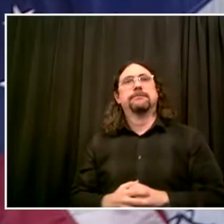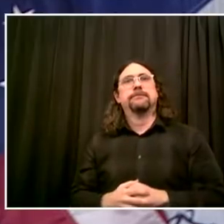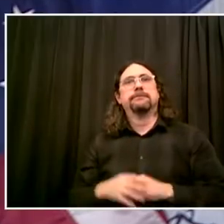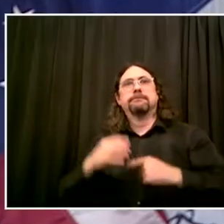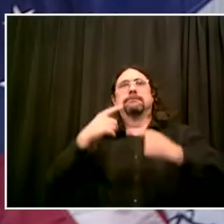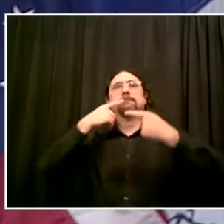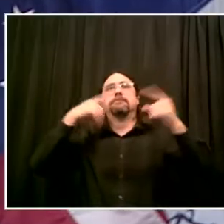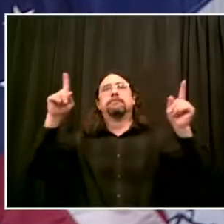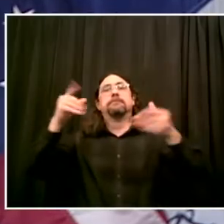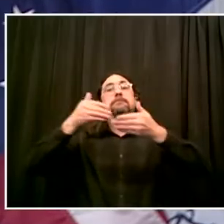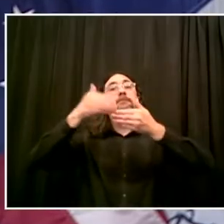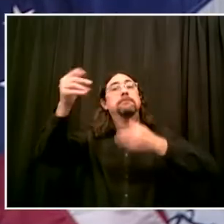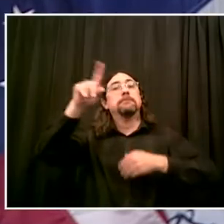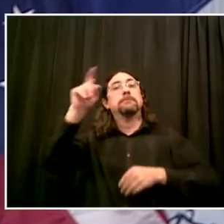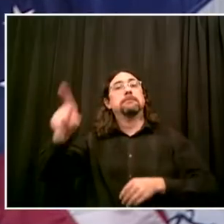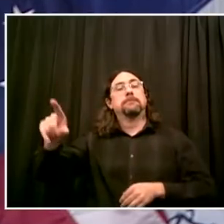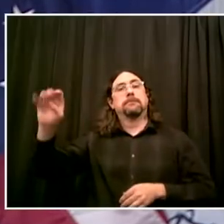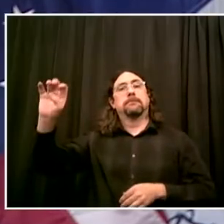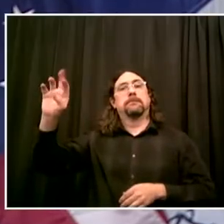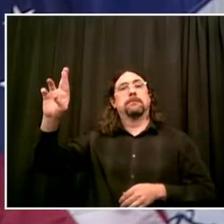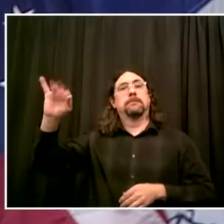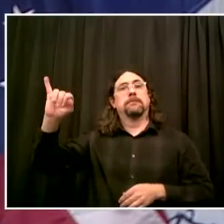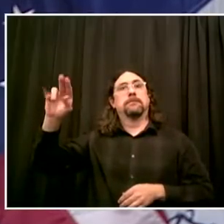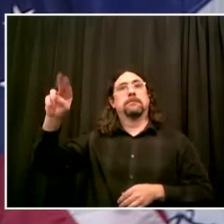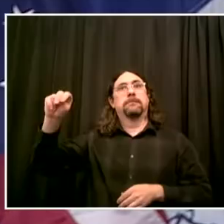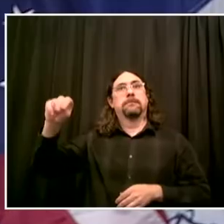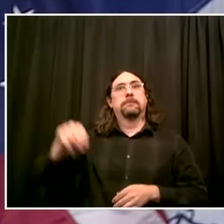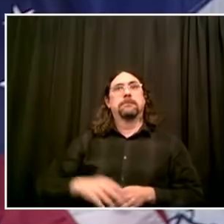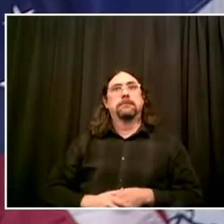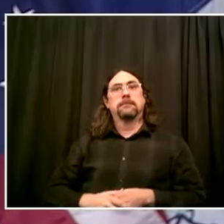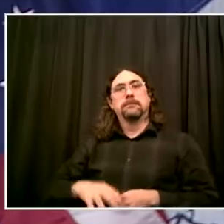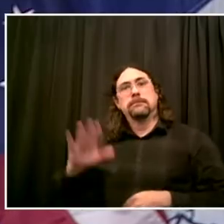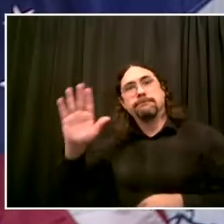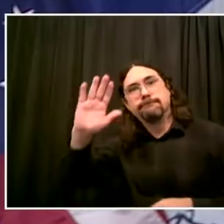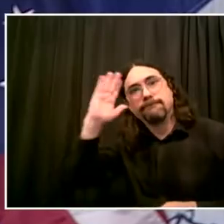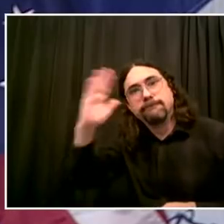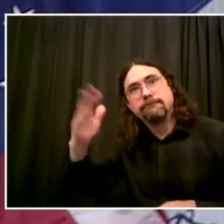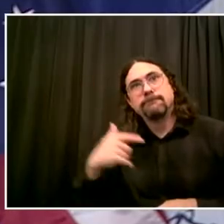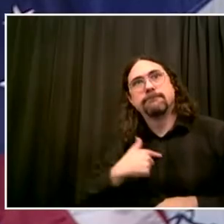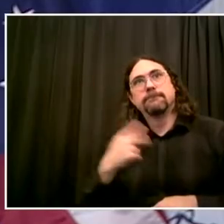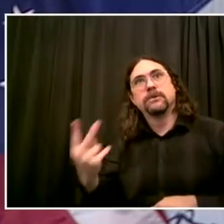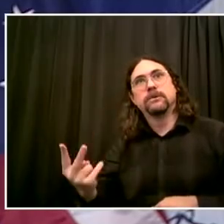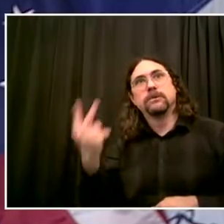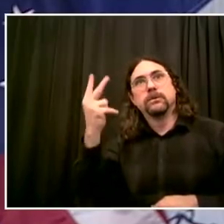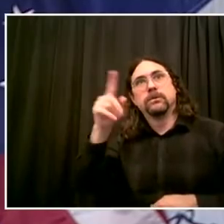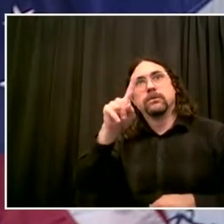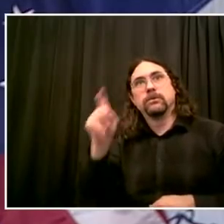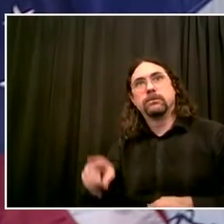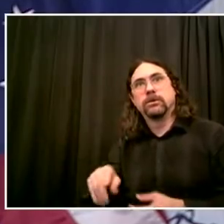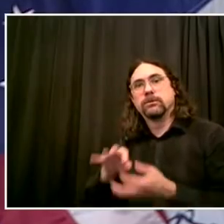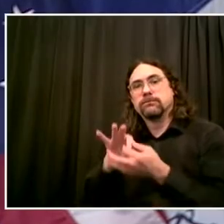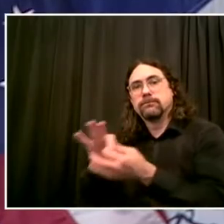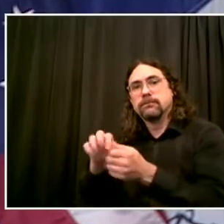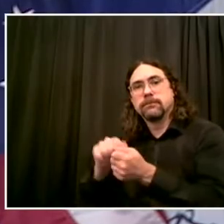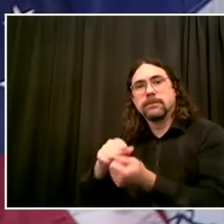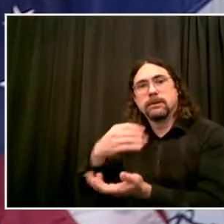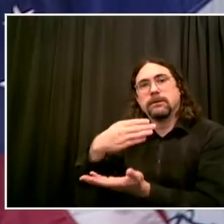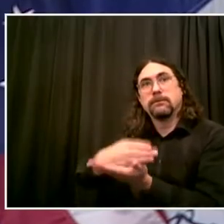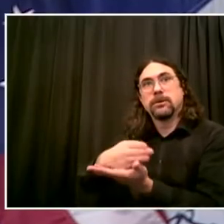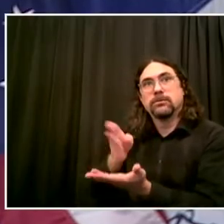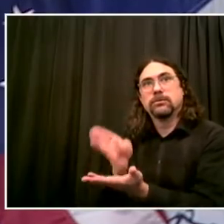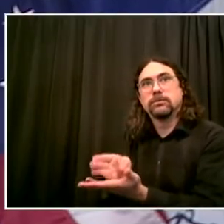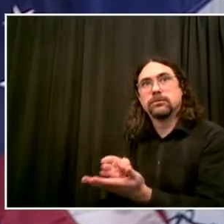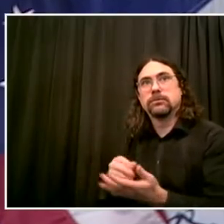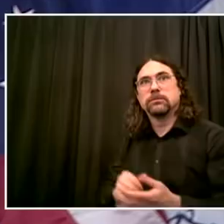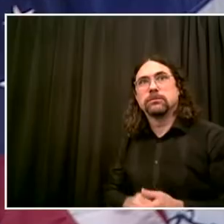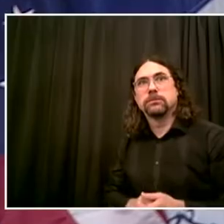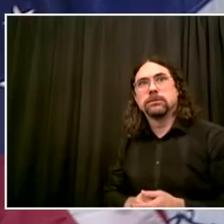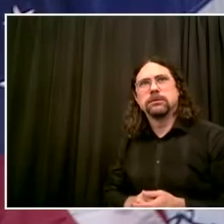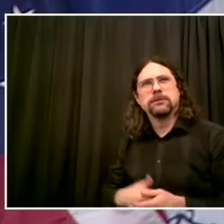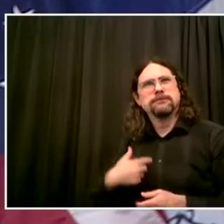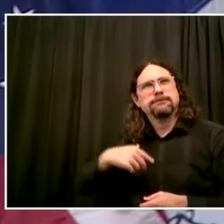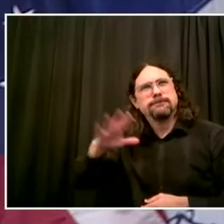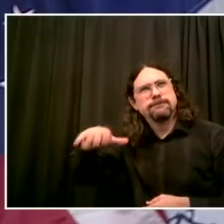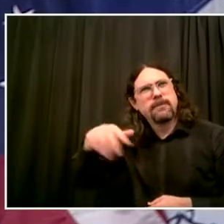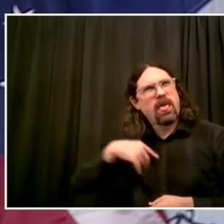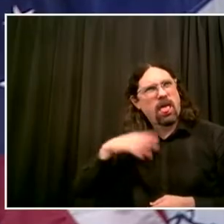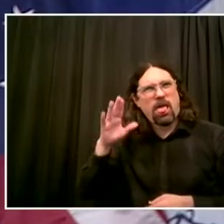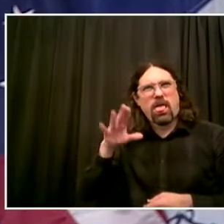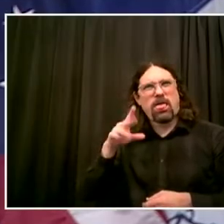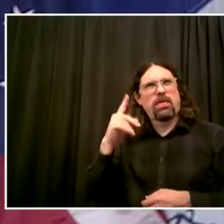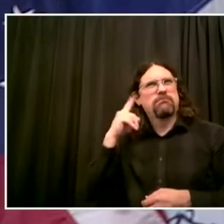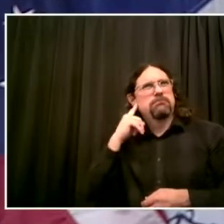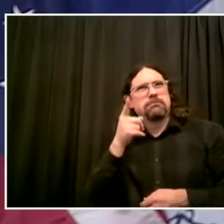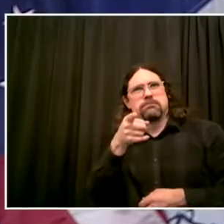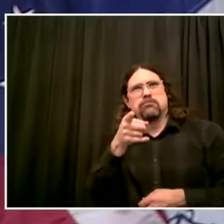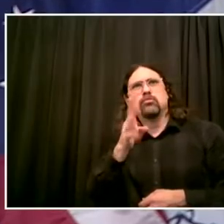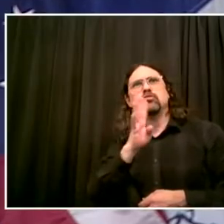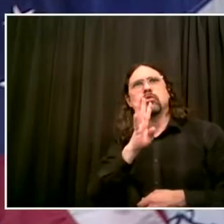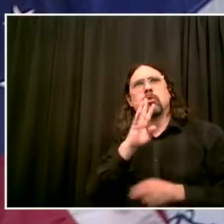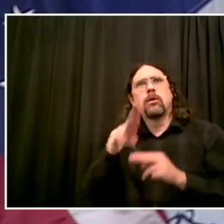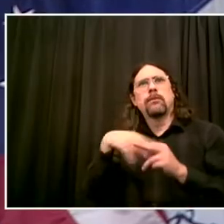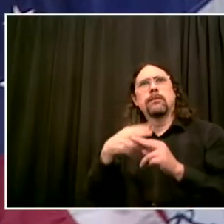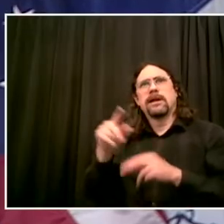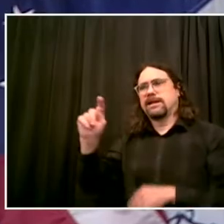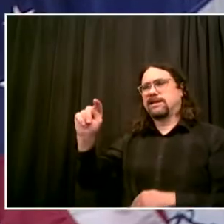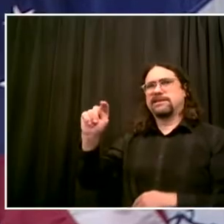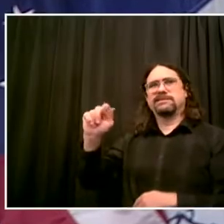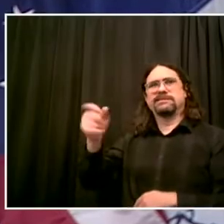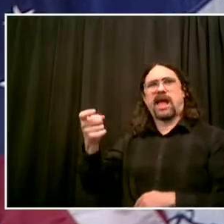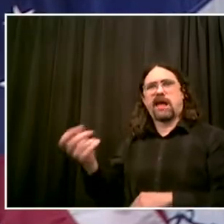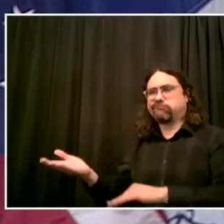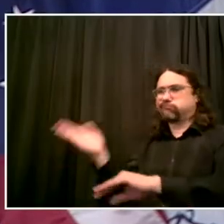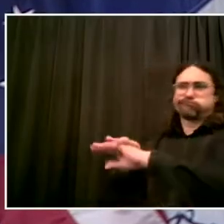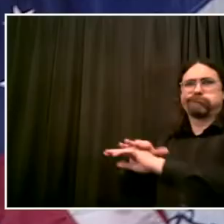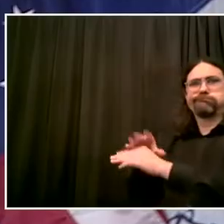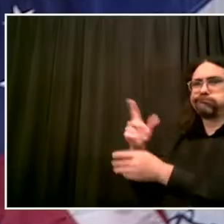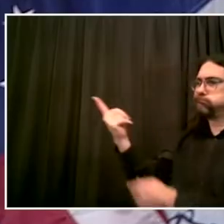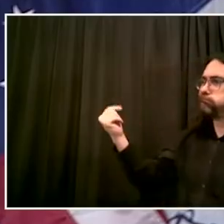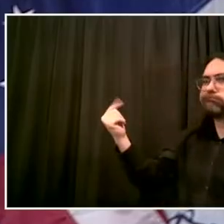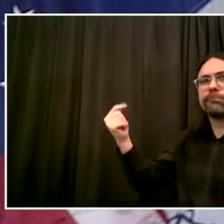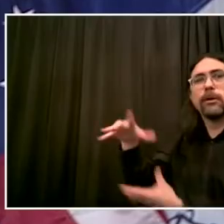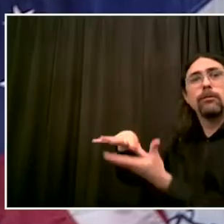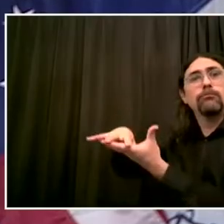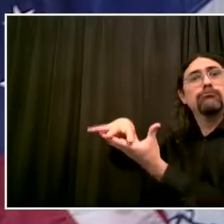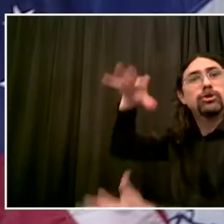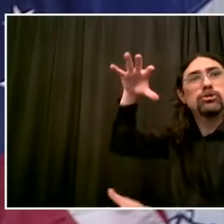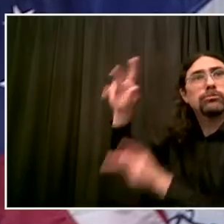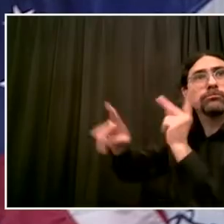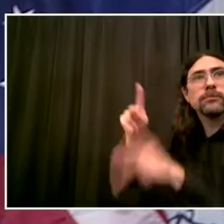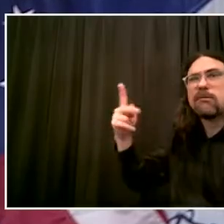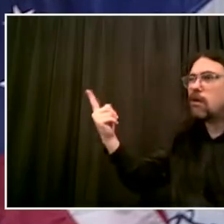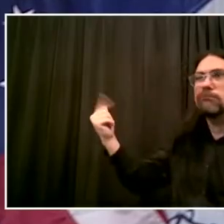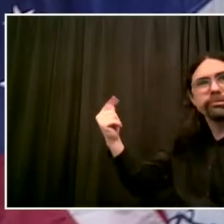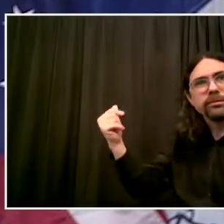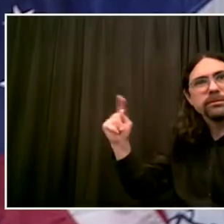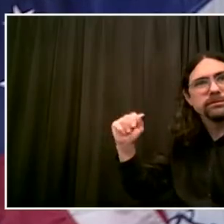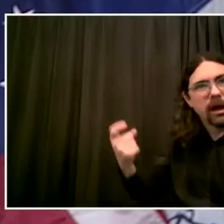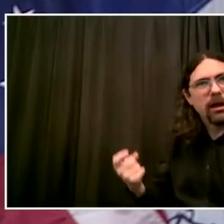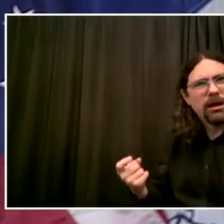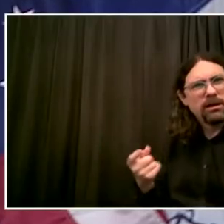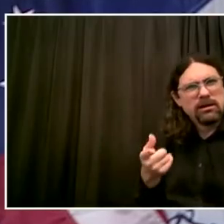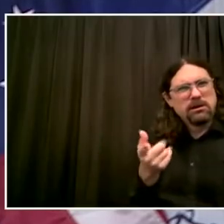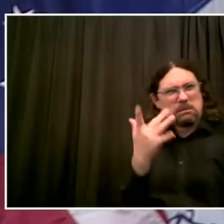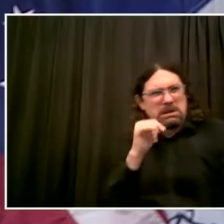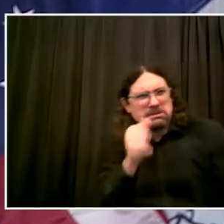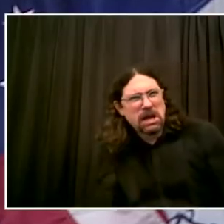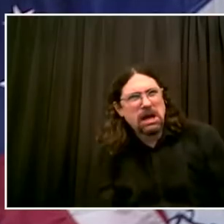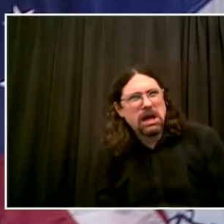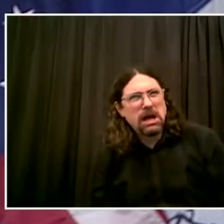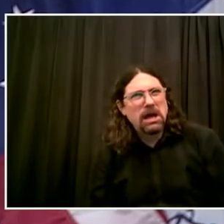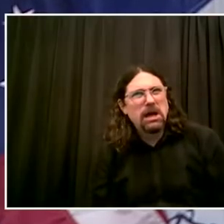ERIN FROM